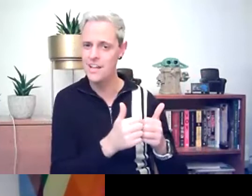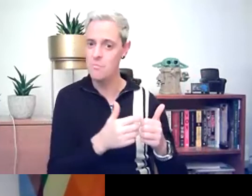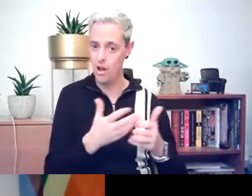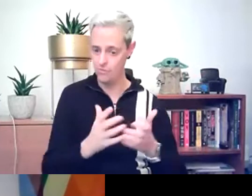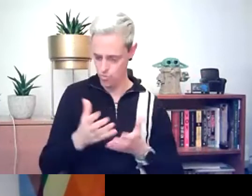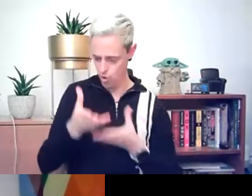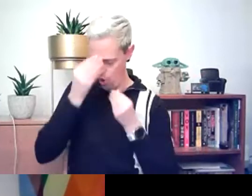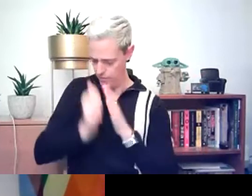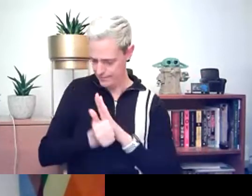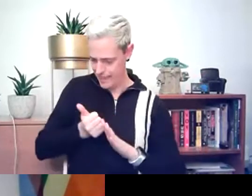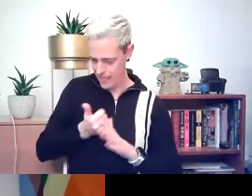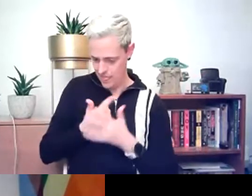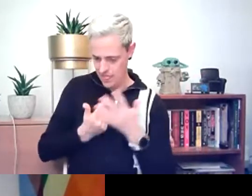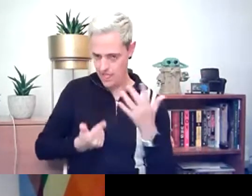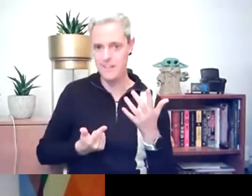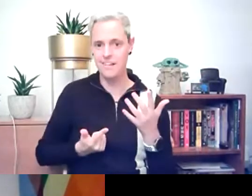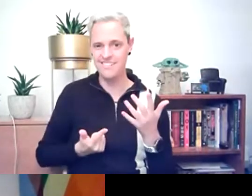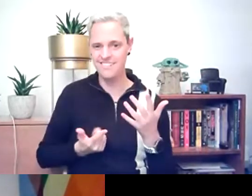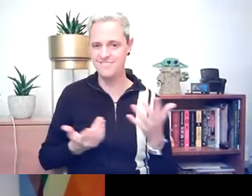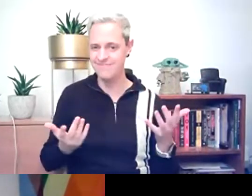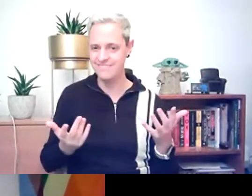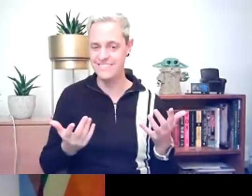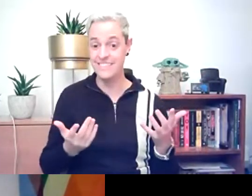that people are in the situation where they have to have these conversations and manage